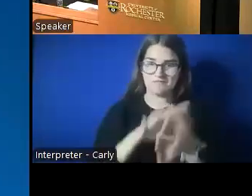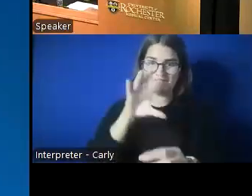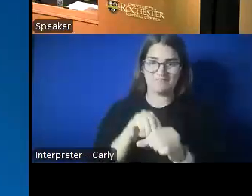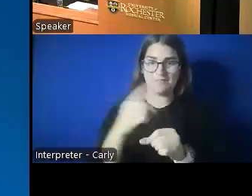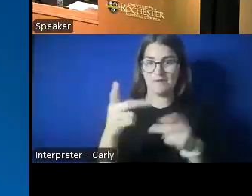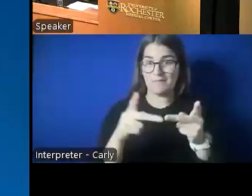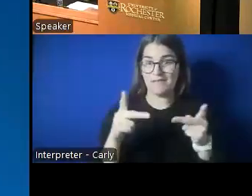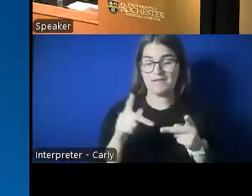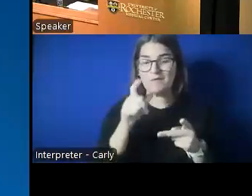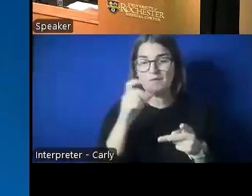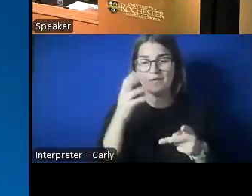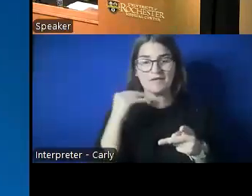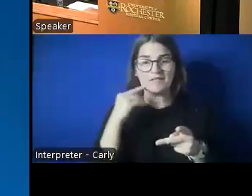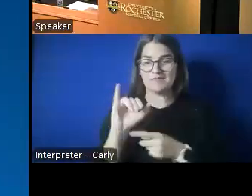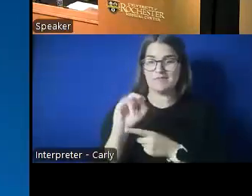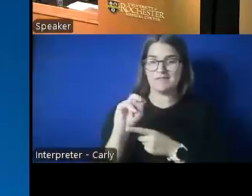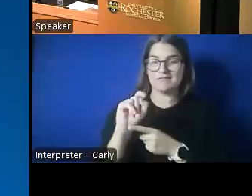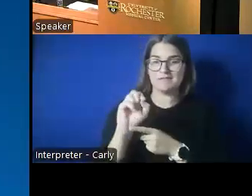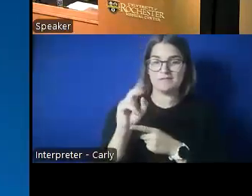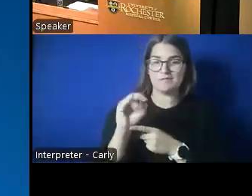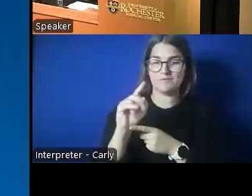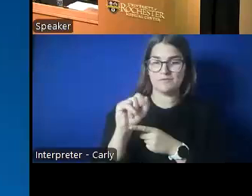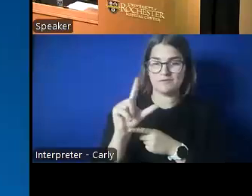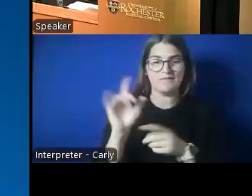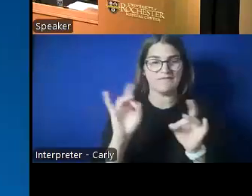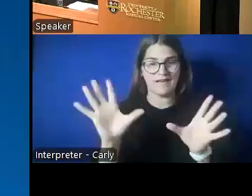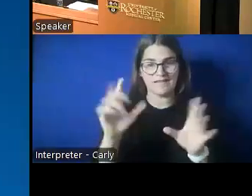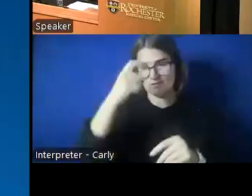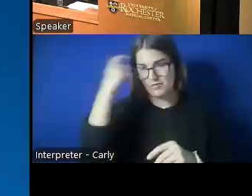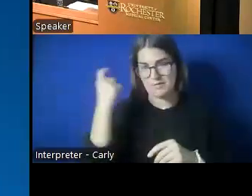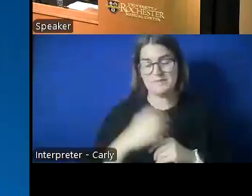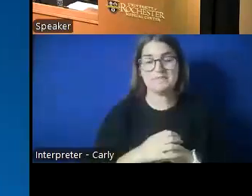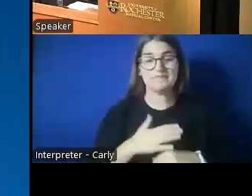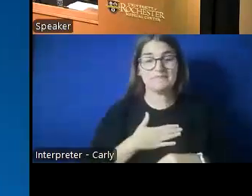interpersonal violence and Trauma um I'm going to keep my comments brief to ensure that there's